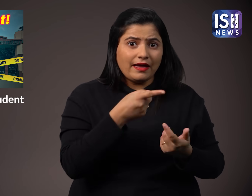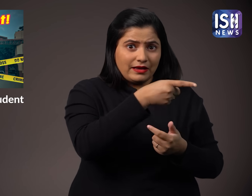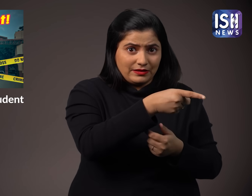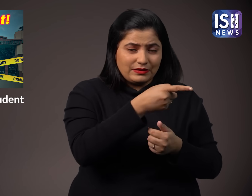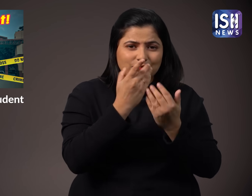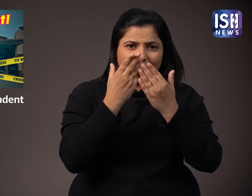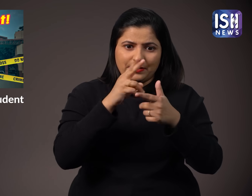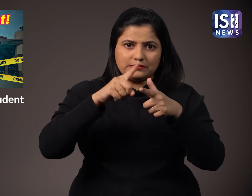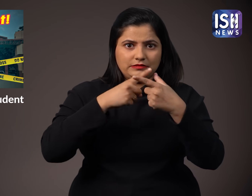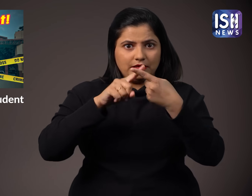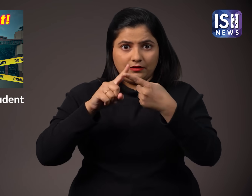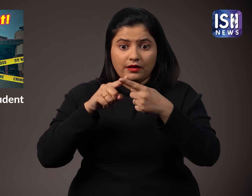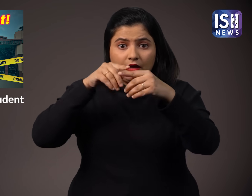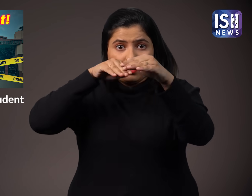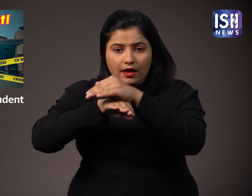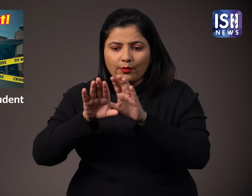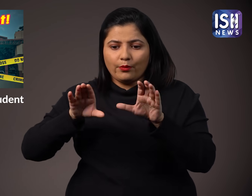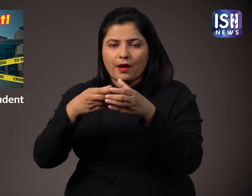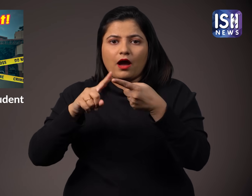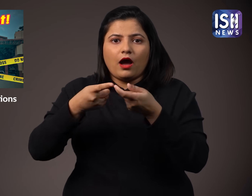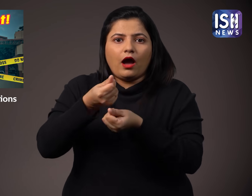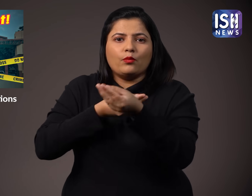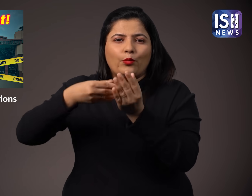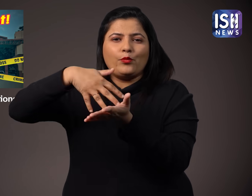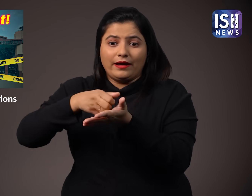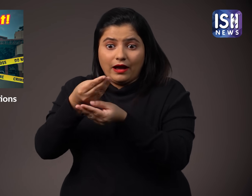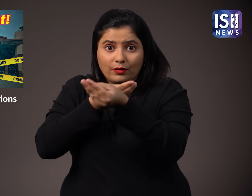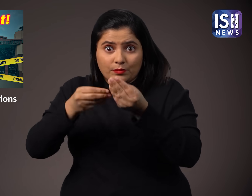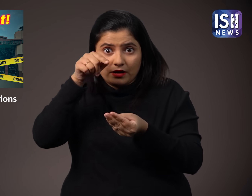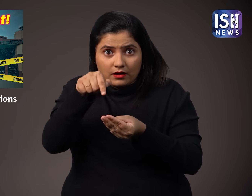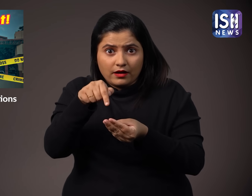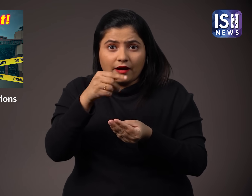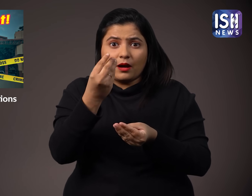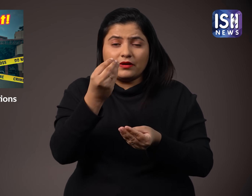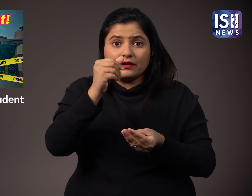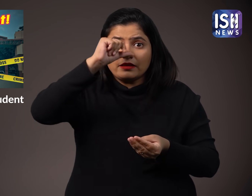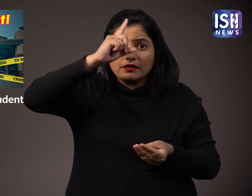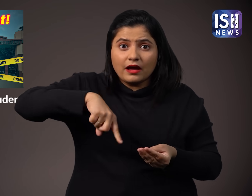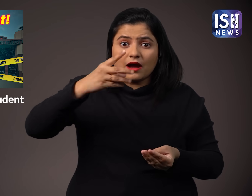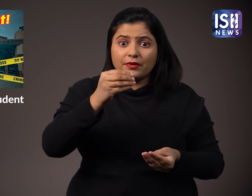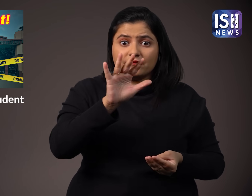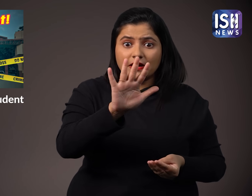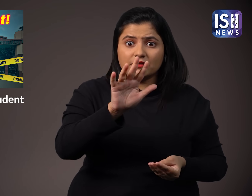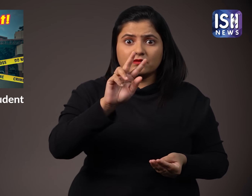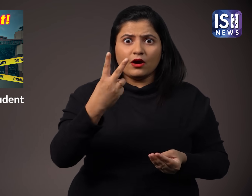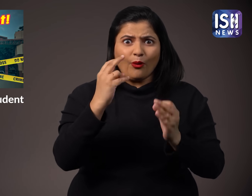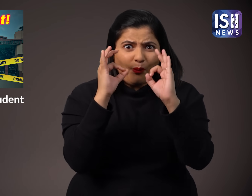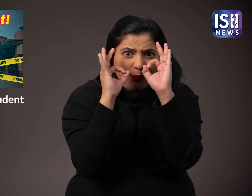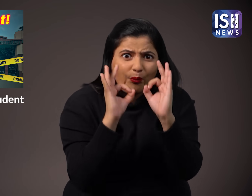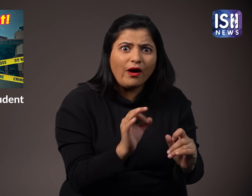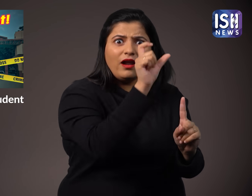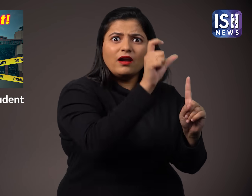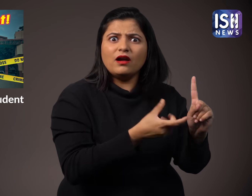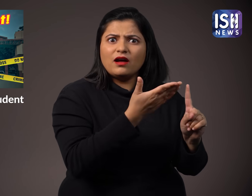He secured an All India rank 52 in his JEE Mains exam, in the Economically Weaker Sections category.